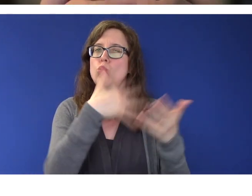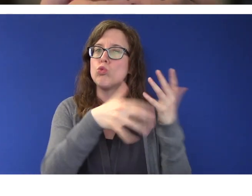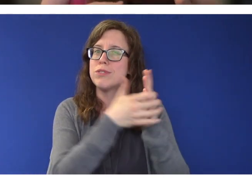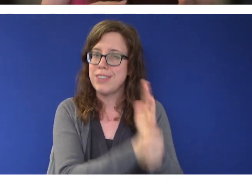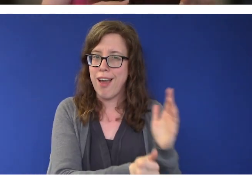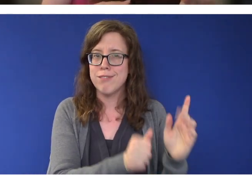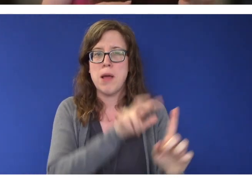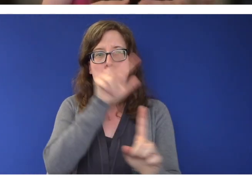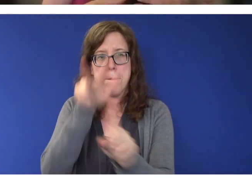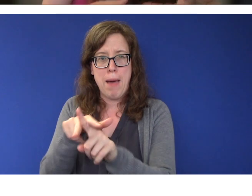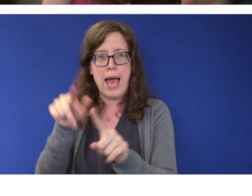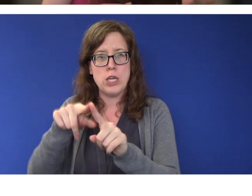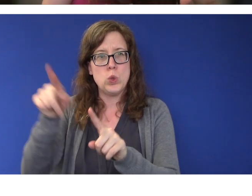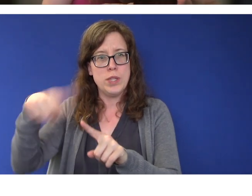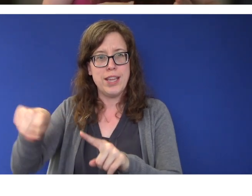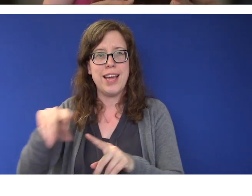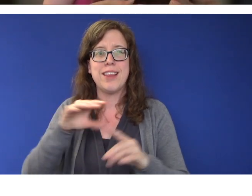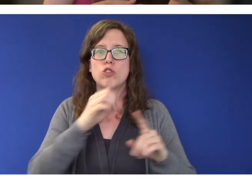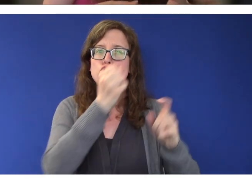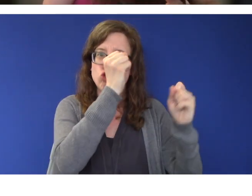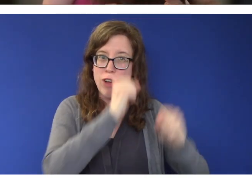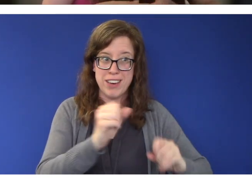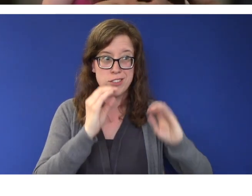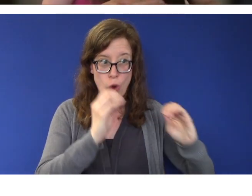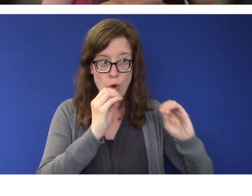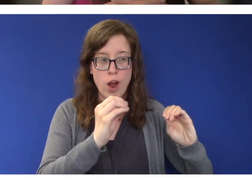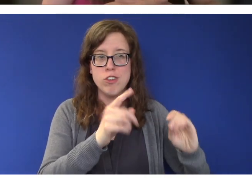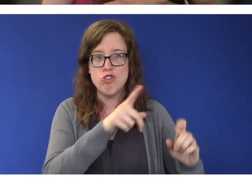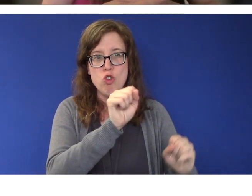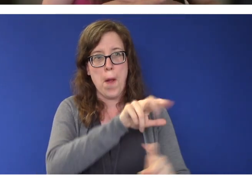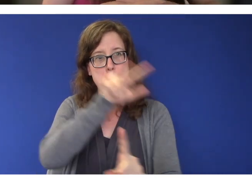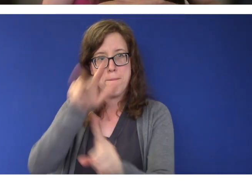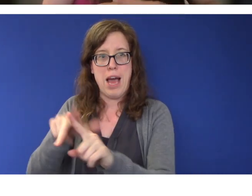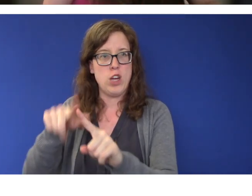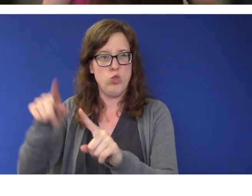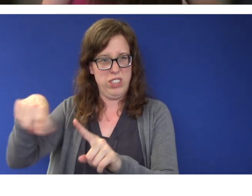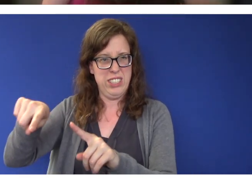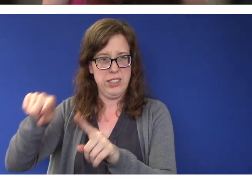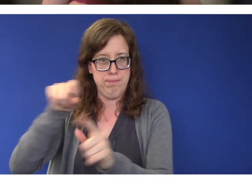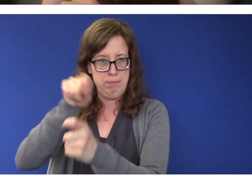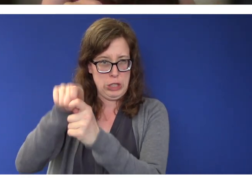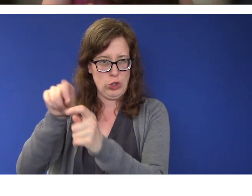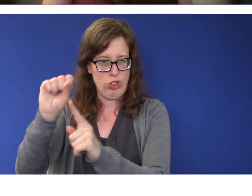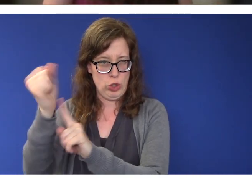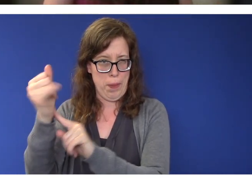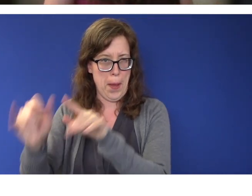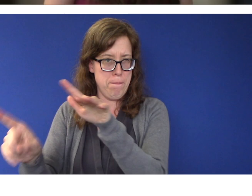social skills and those strategies that had been taught to her for two-and-a-half years.